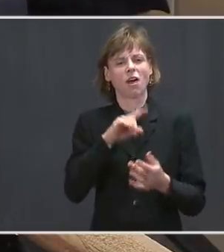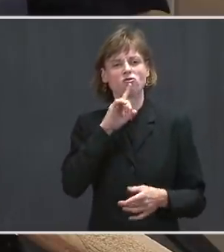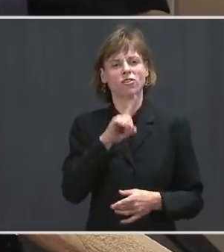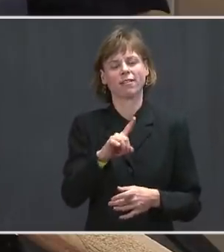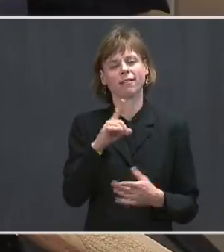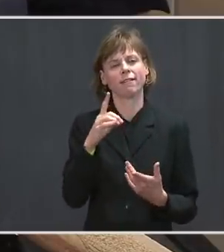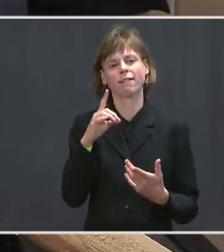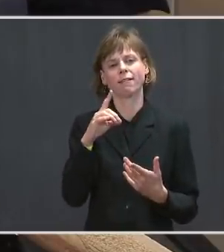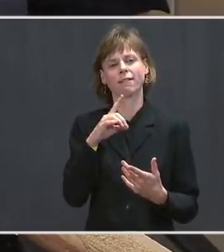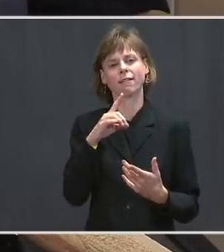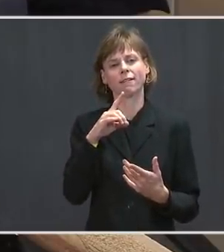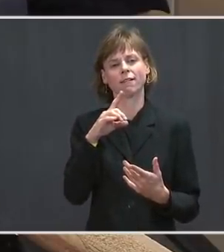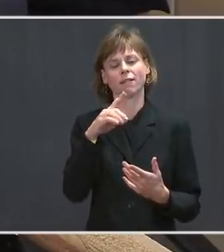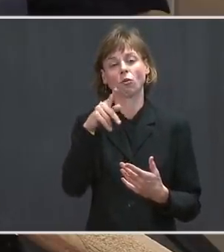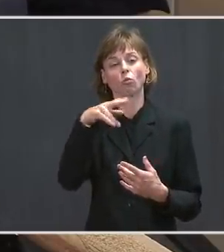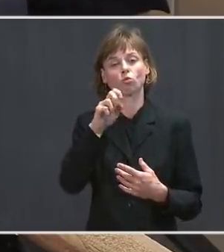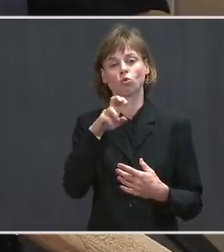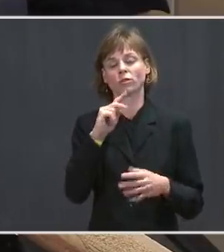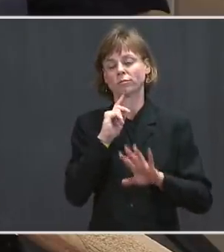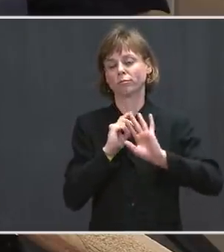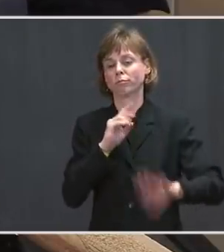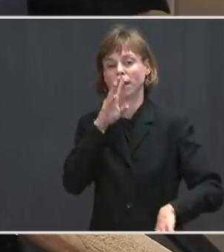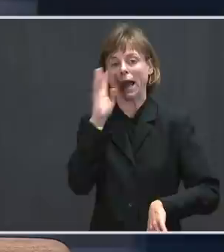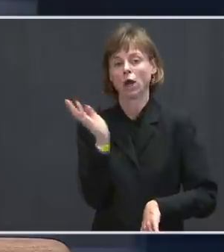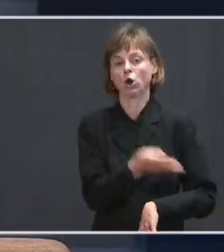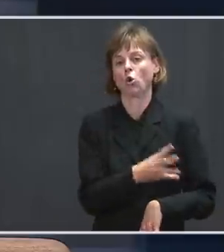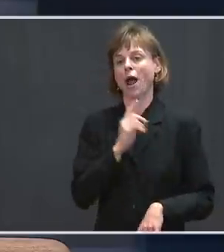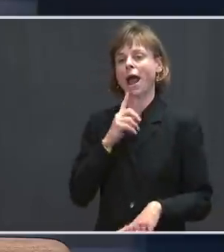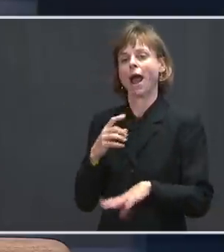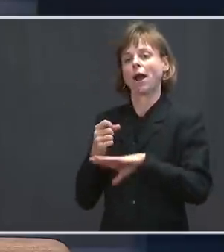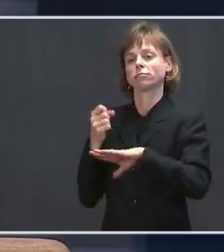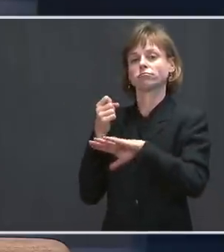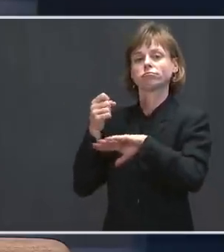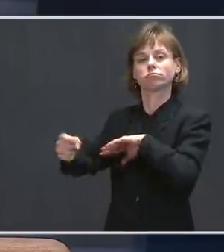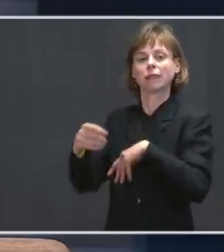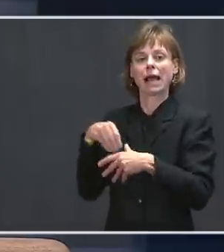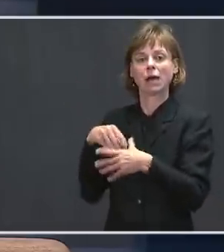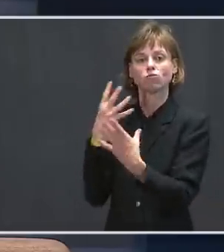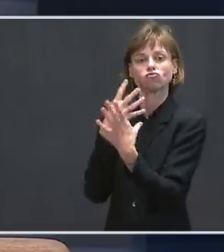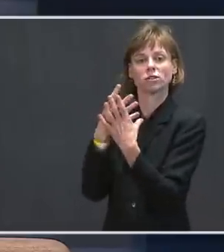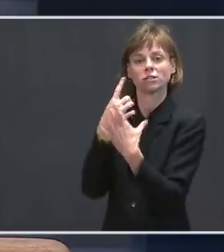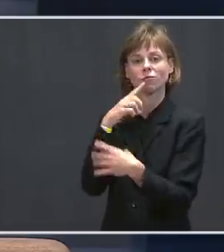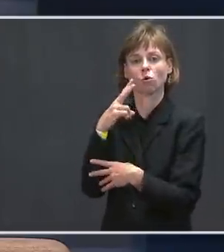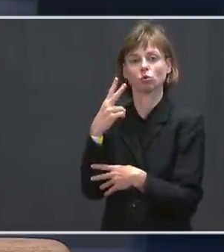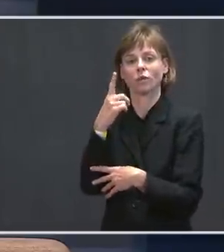and sentenced Navalny to two and a half years in prison? Mr. Sullivan: Well, first of all, unlike the previous administration,